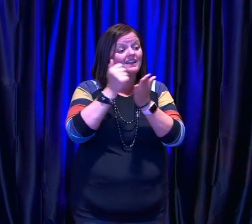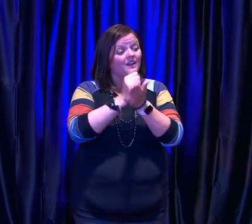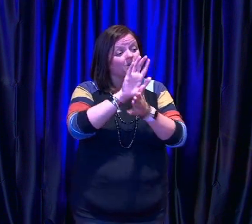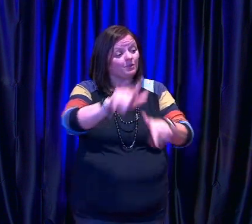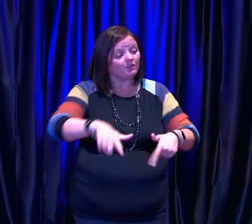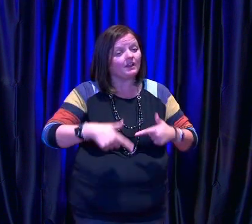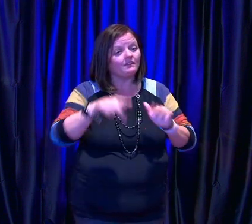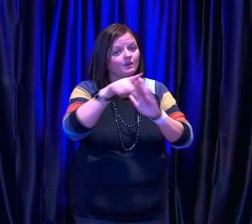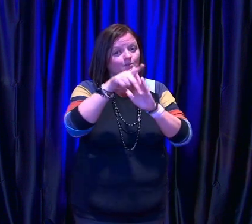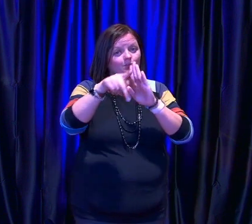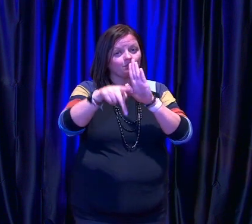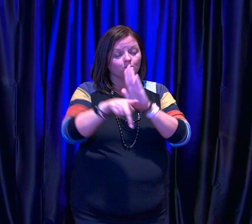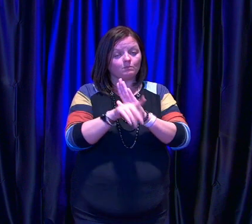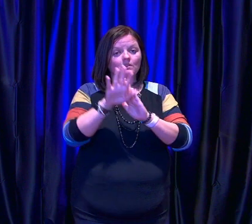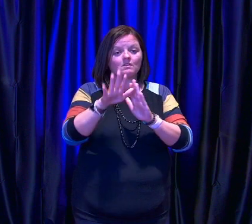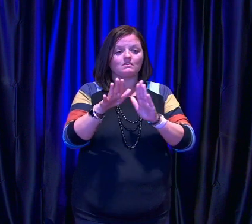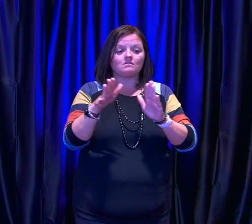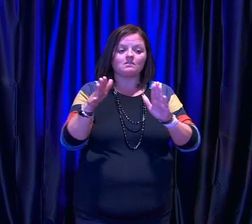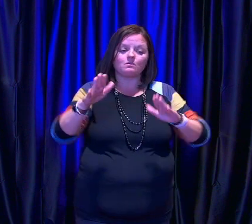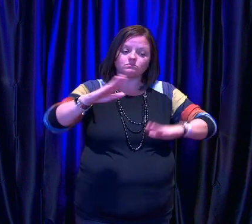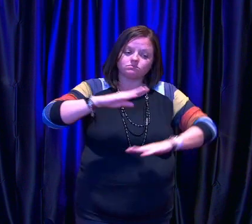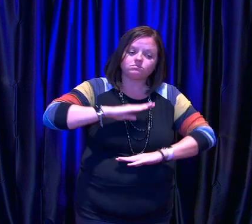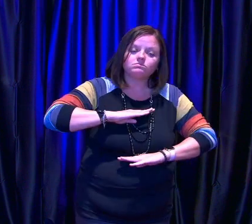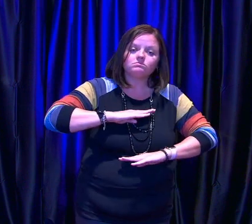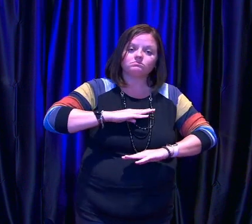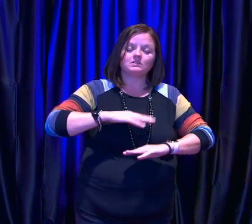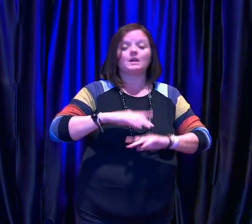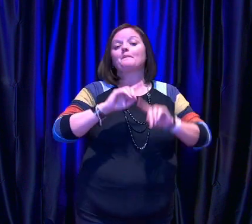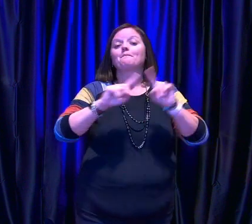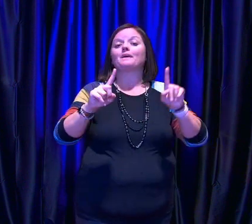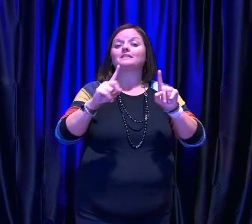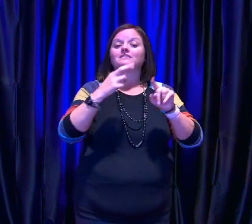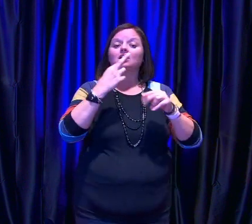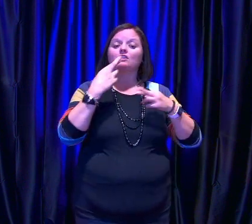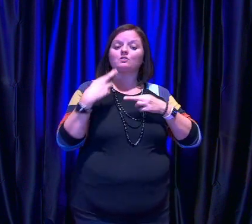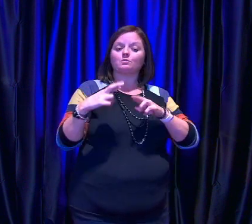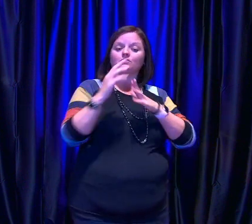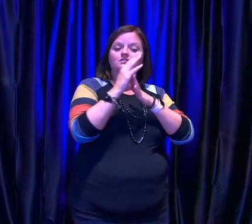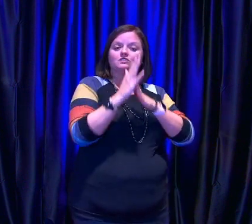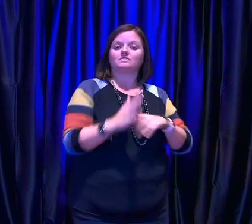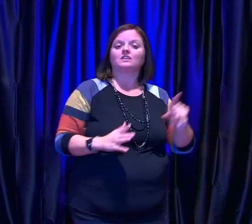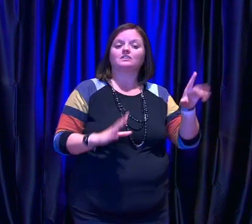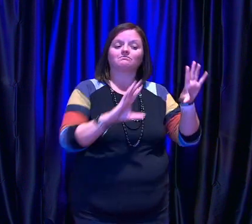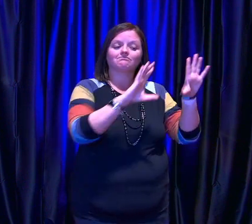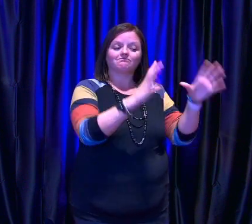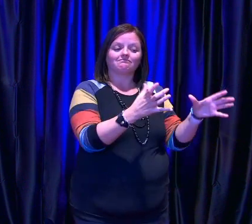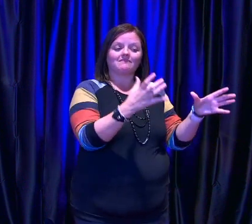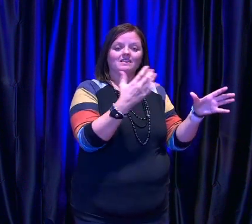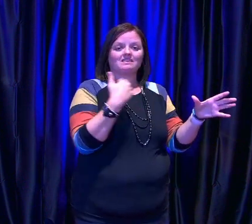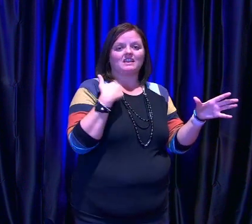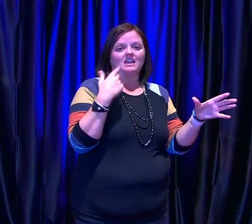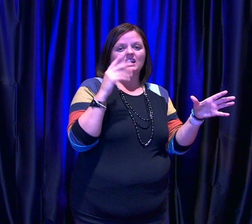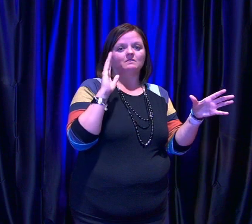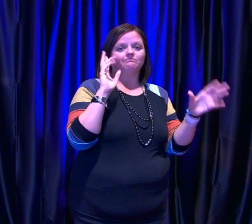principle that will give fulfillment but the religious leaders had a thou shalt not and thou